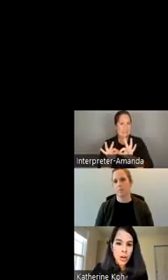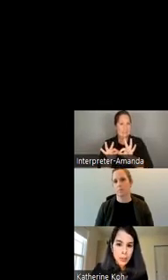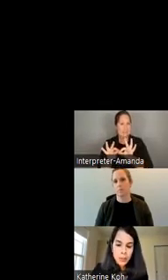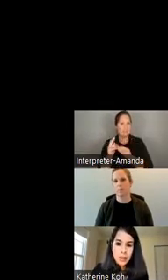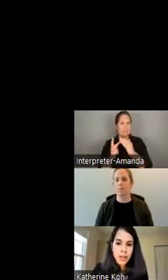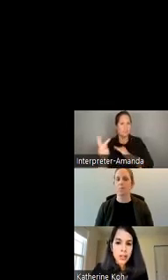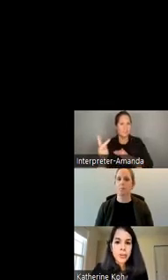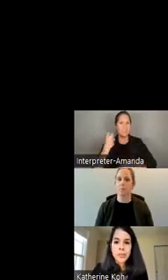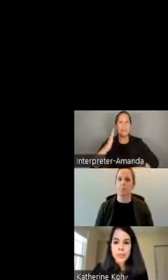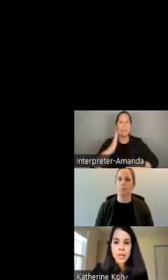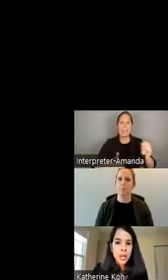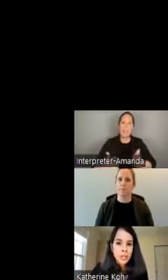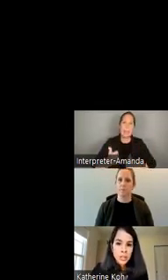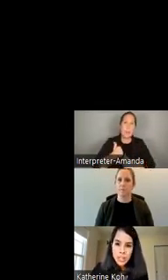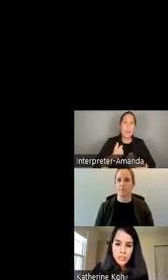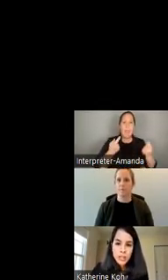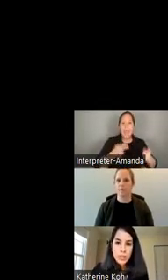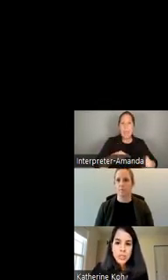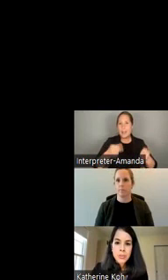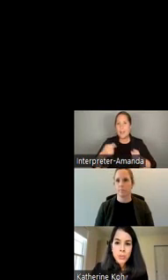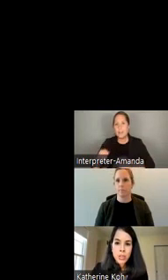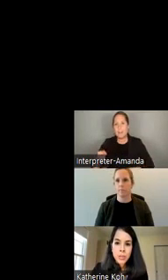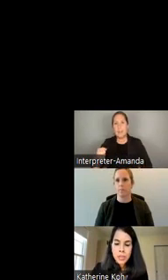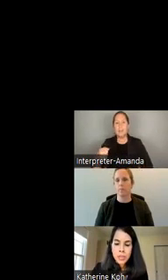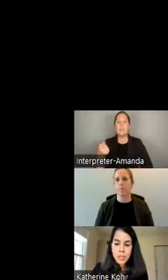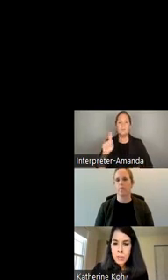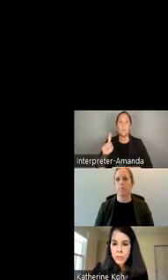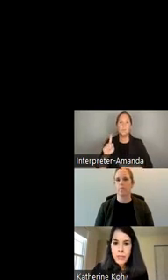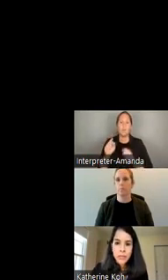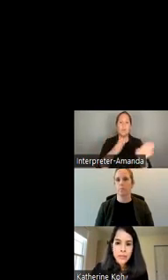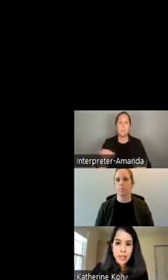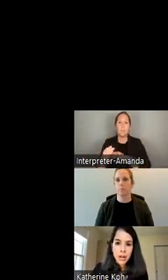Army Career variables or geospatial variables in terms of where the person moved after leaving the